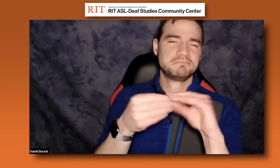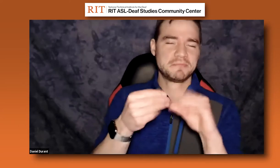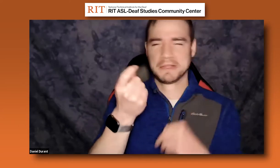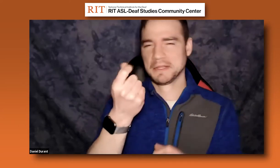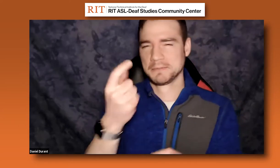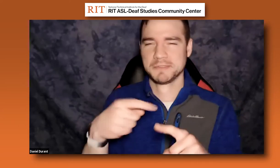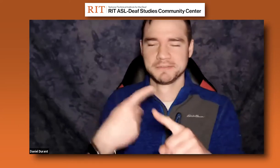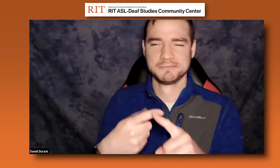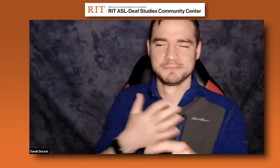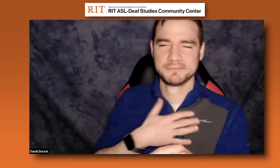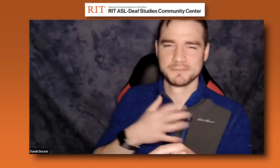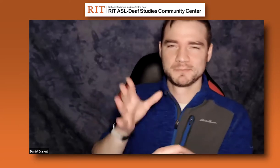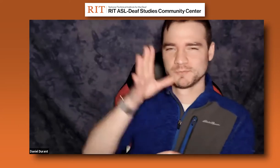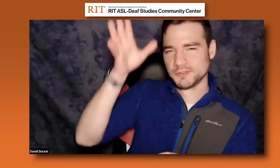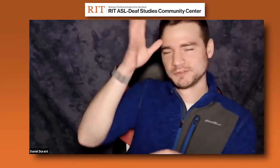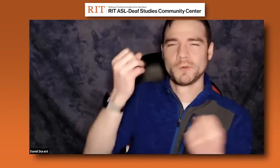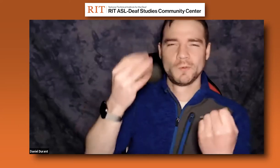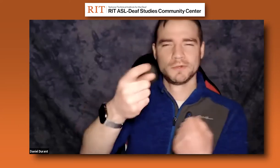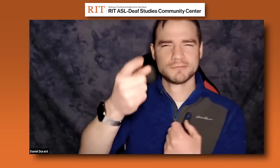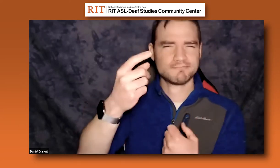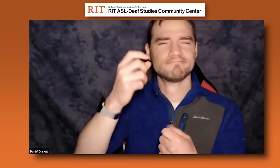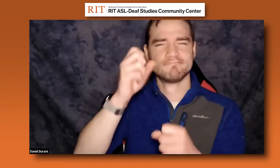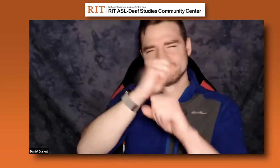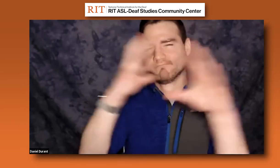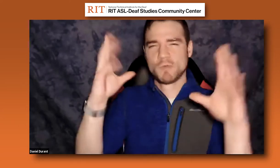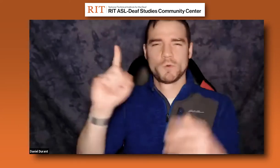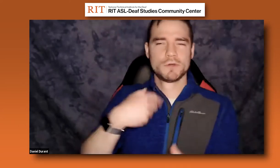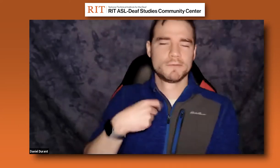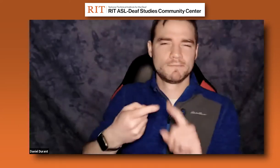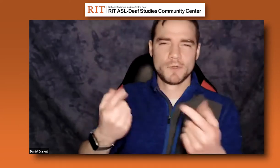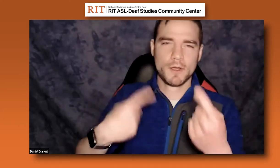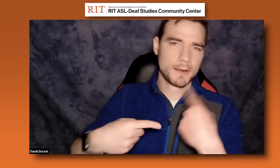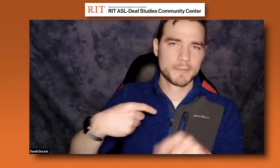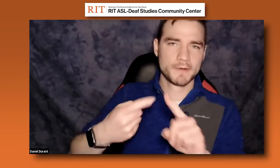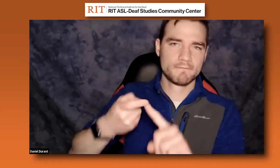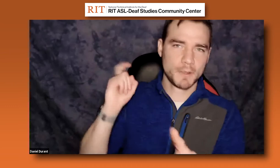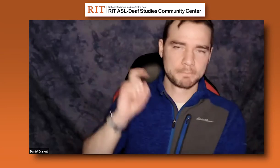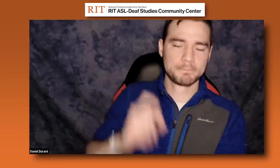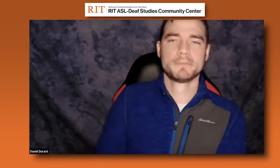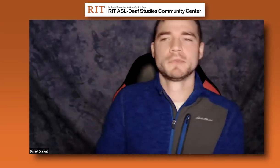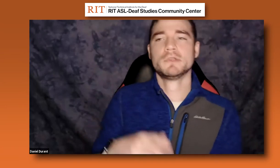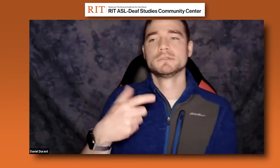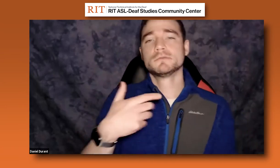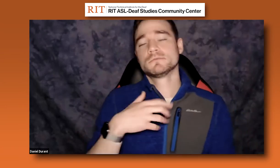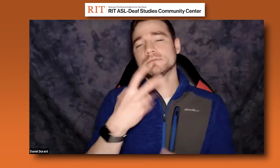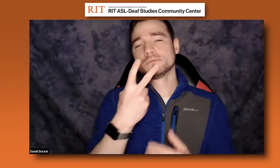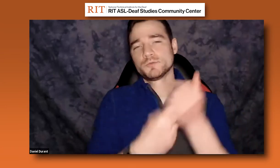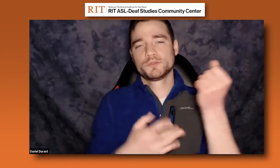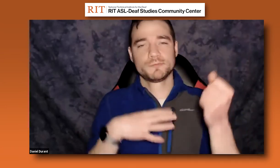Let me tell a little bit about my parents so you can get a clear picture of where I came from.